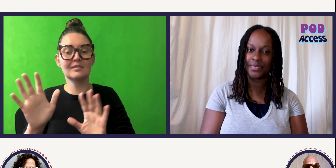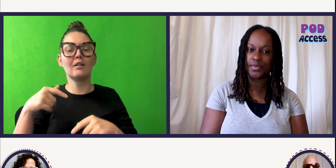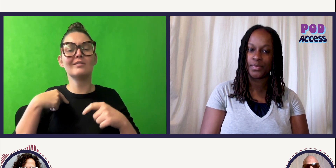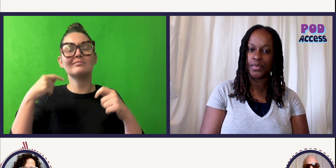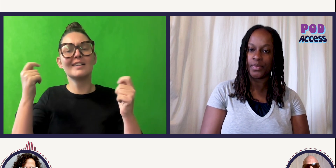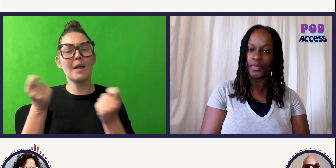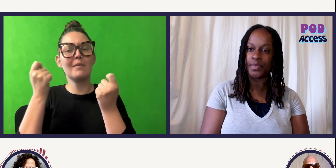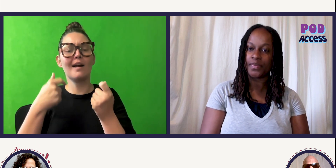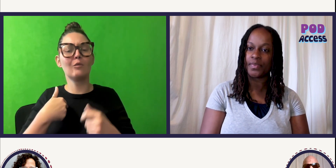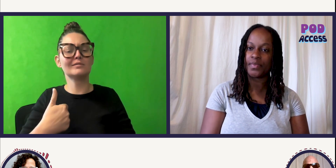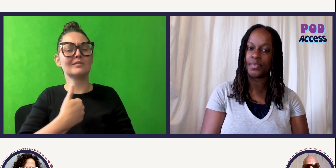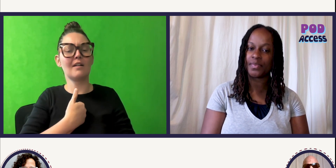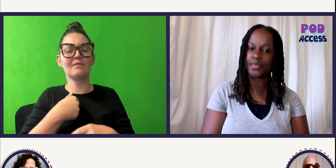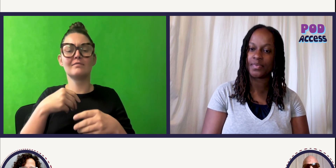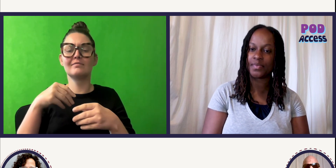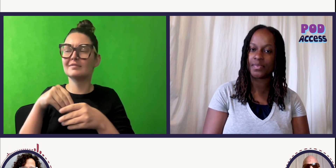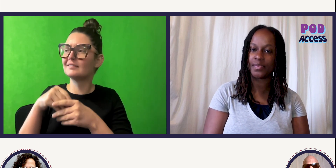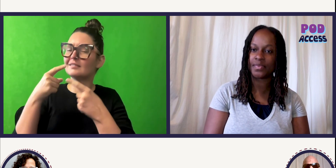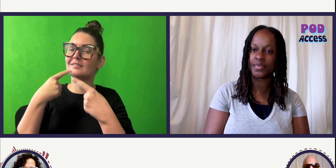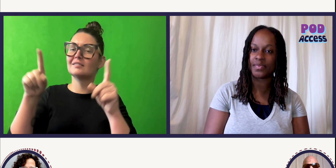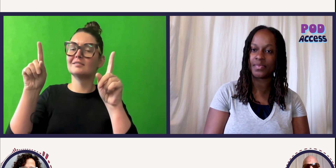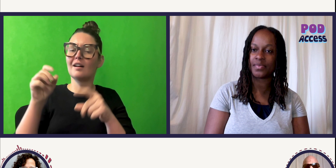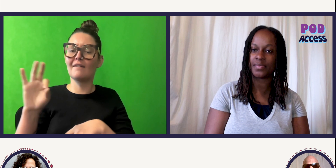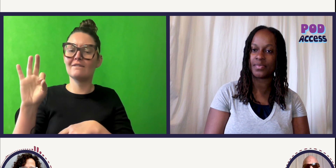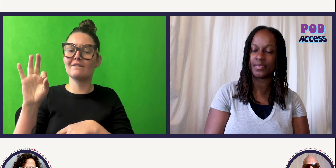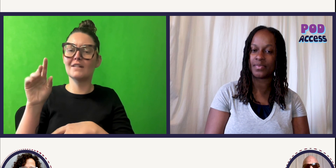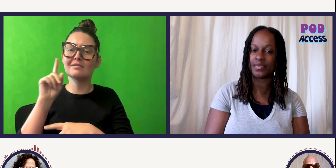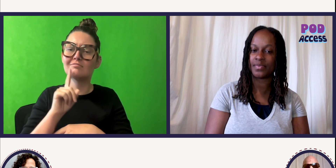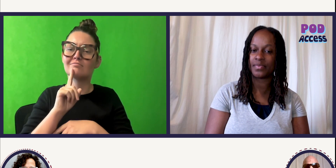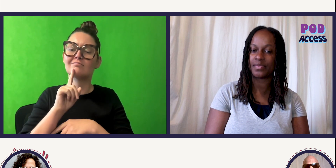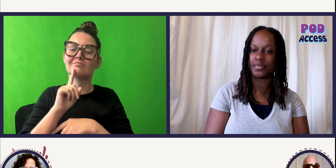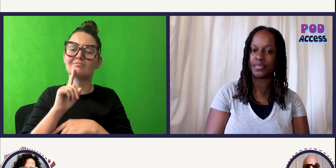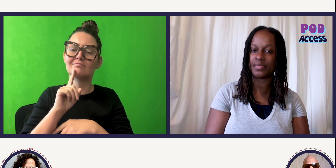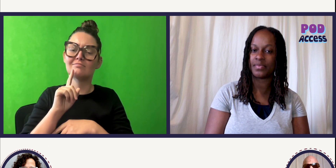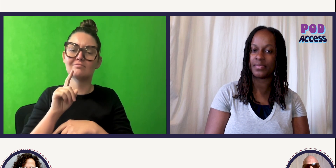We're celebrating ourselves as in the success of d/Deaf and disabled podcasters around the world.